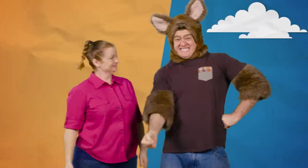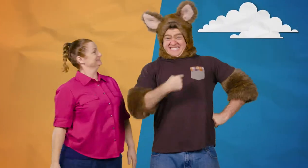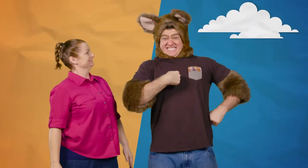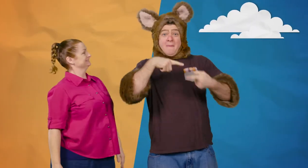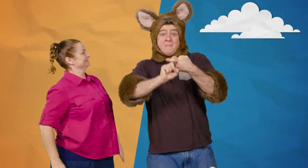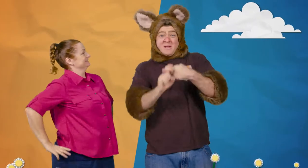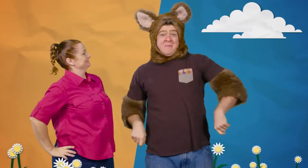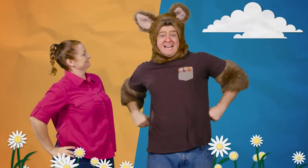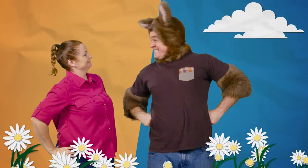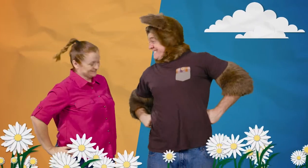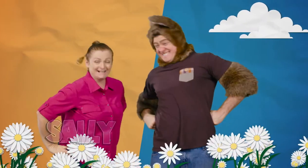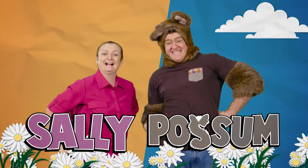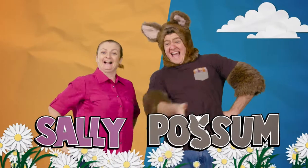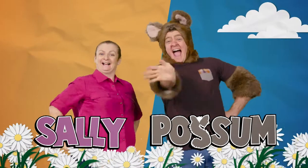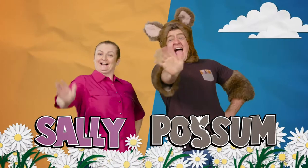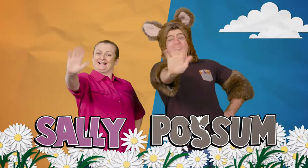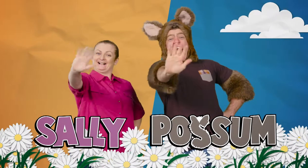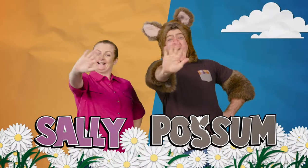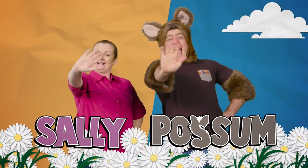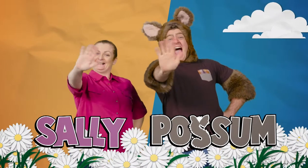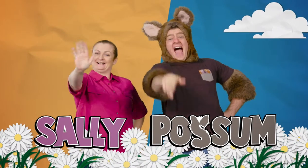And I'm Possum. Hello!